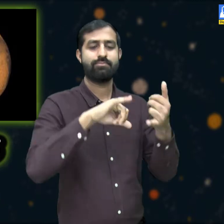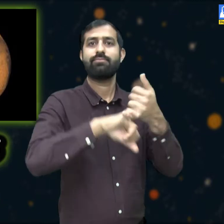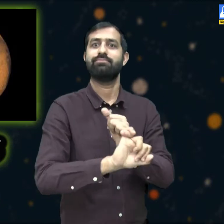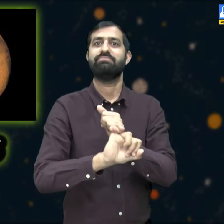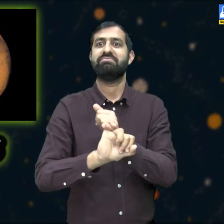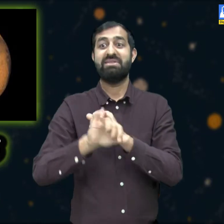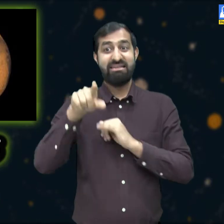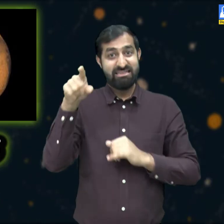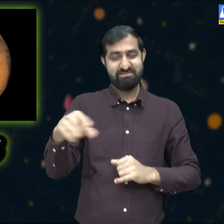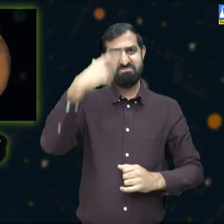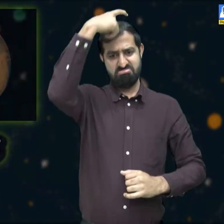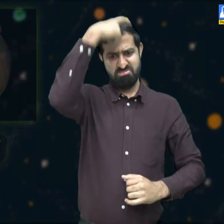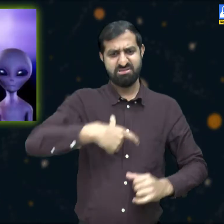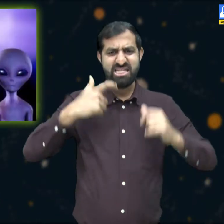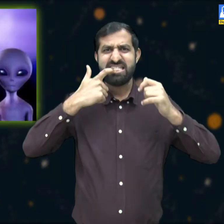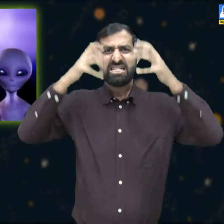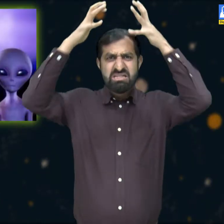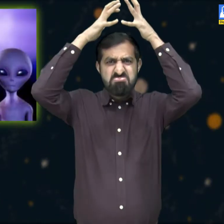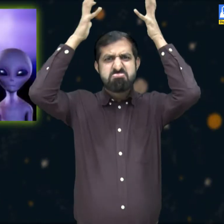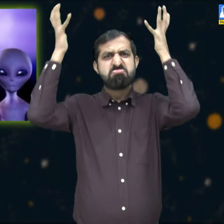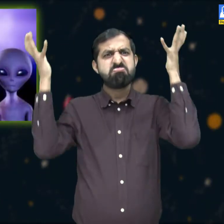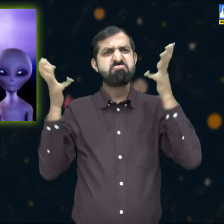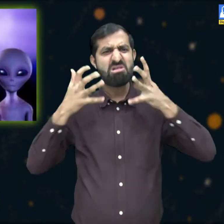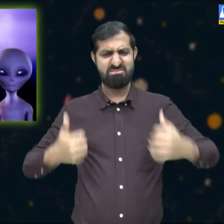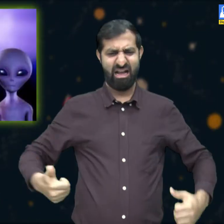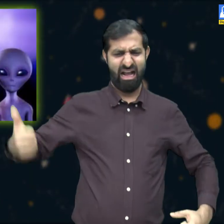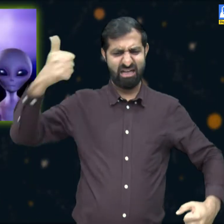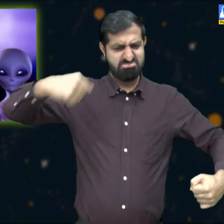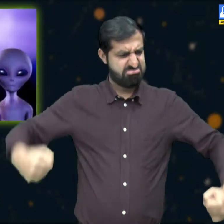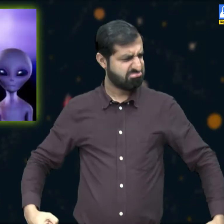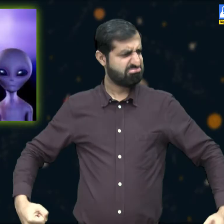In this planet there lived aliens. They had huge egg-shaped head.